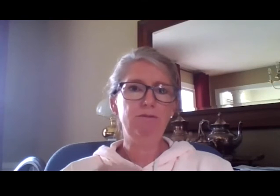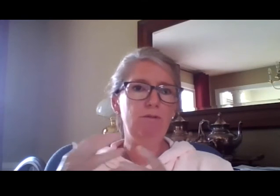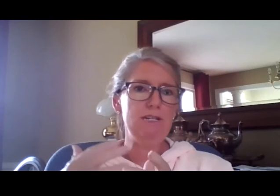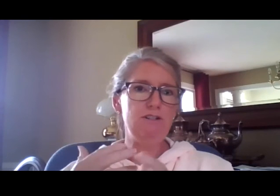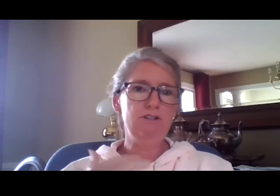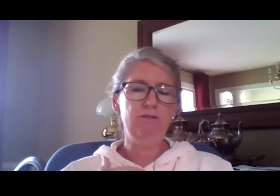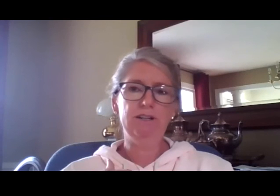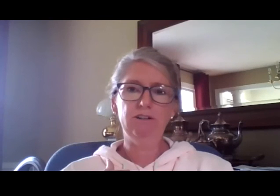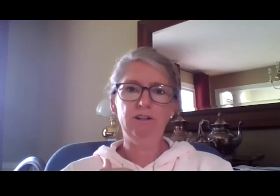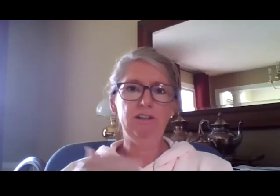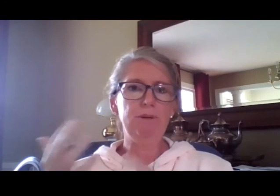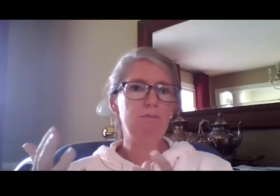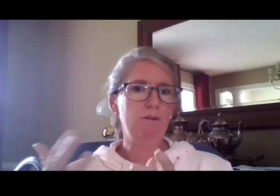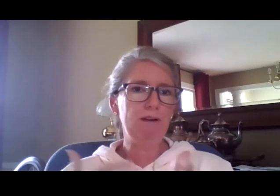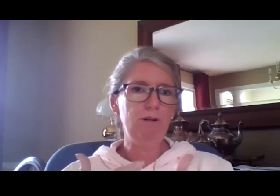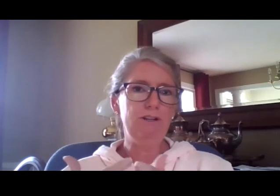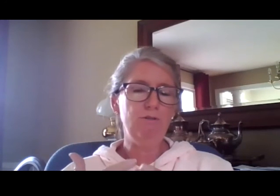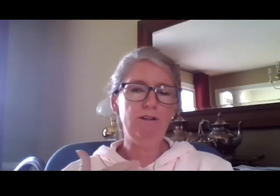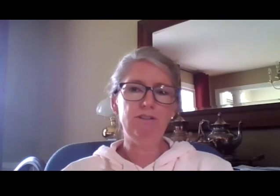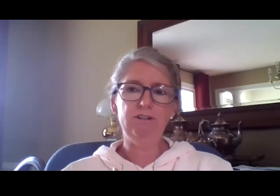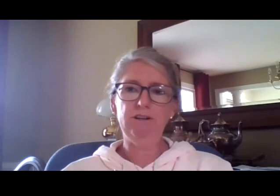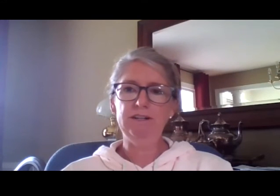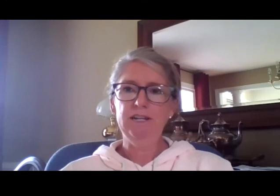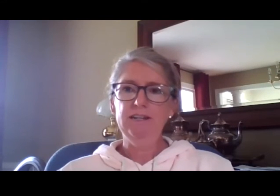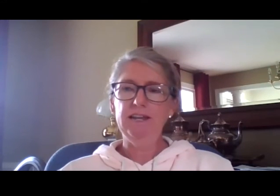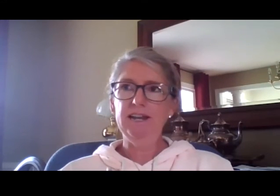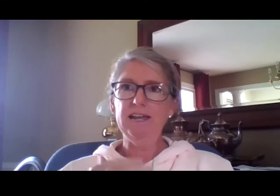what we do and learn a little more about what you all do.